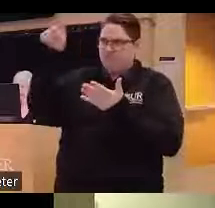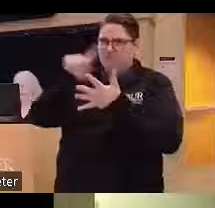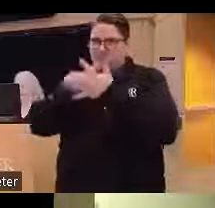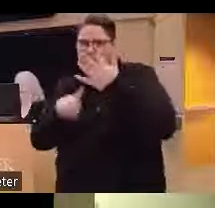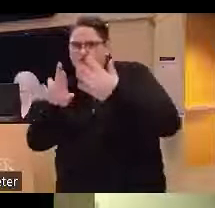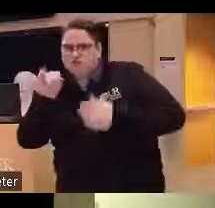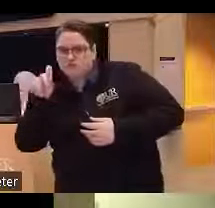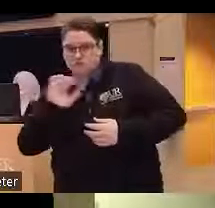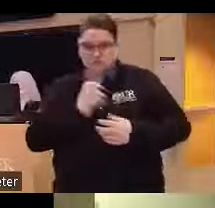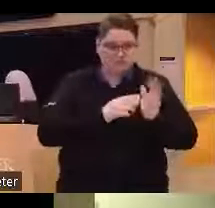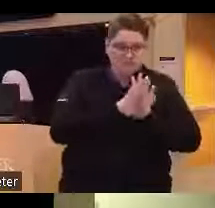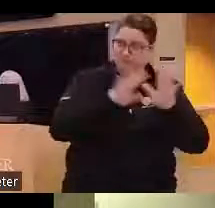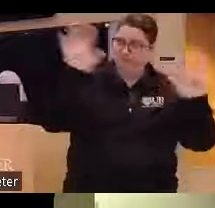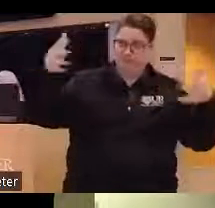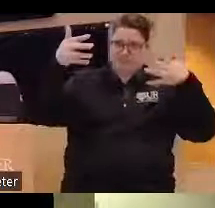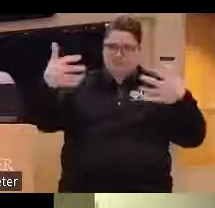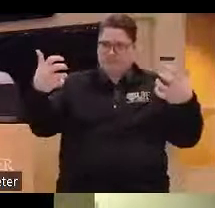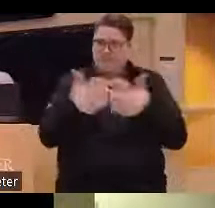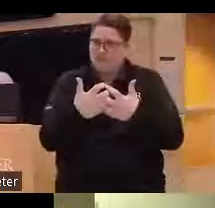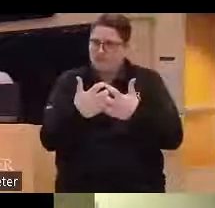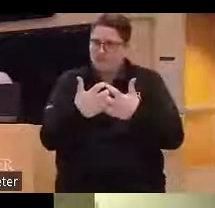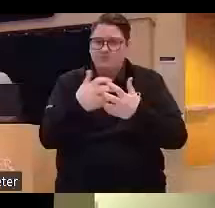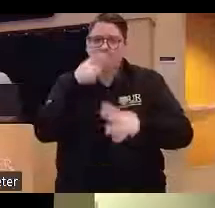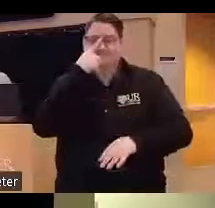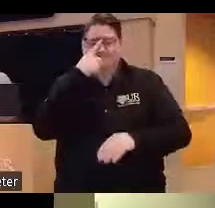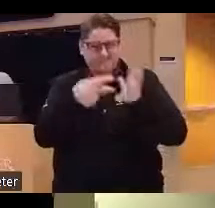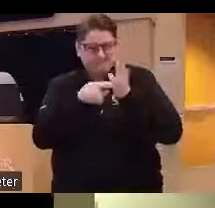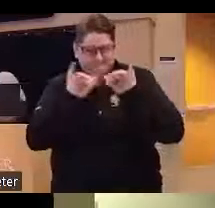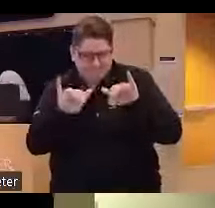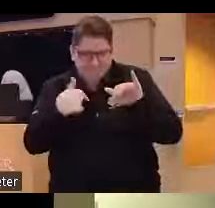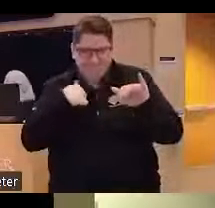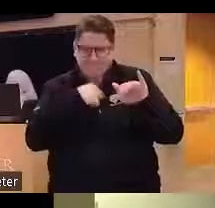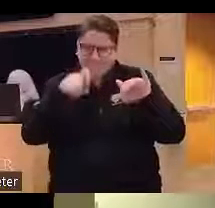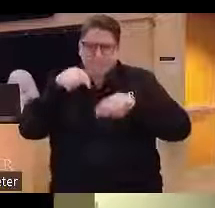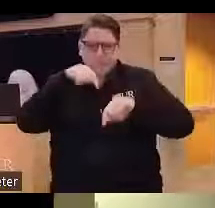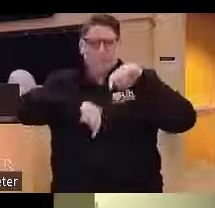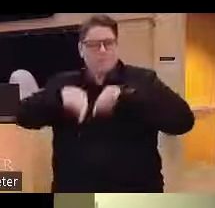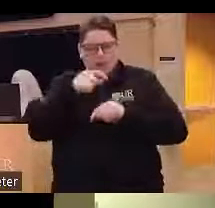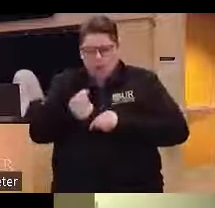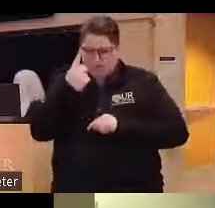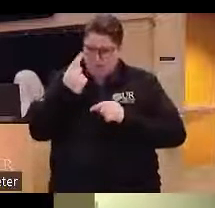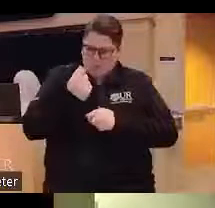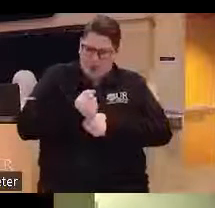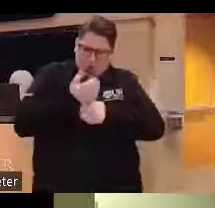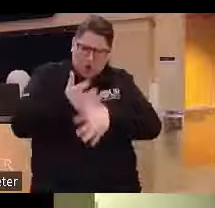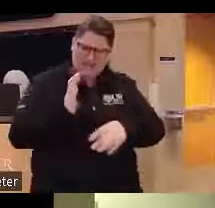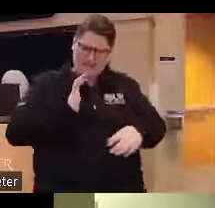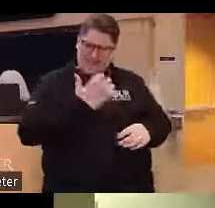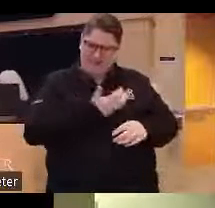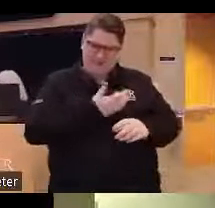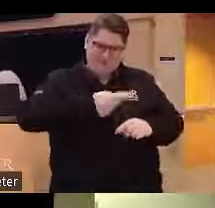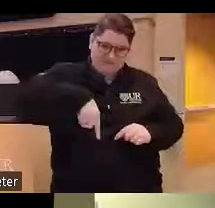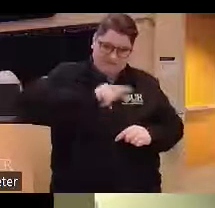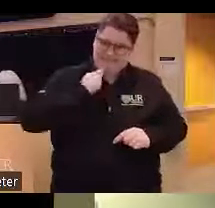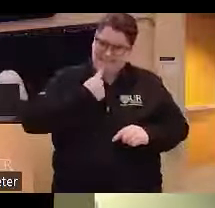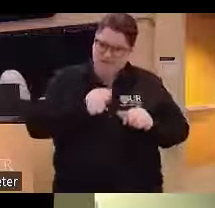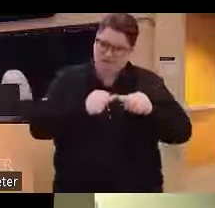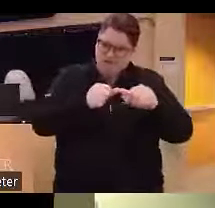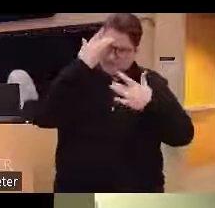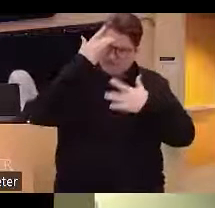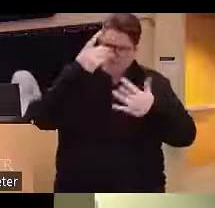to take another look at understanding the causes of our severe chronic conditions right and those